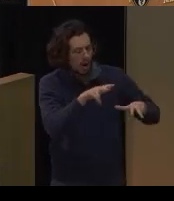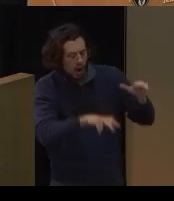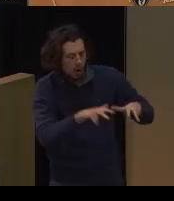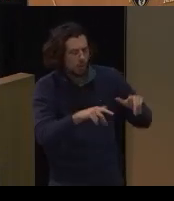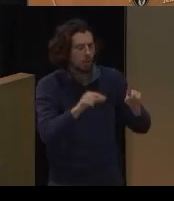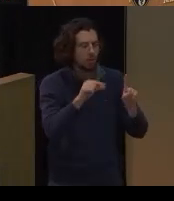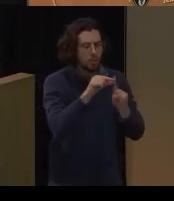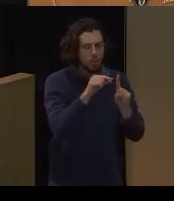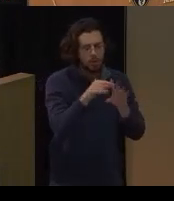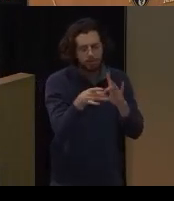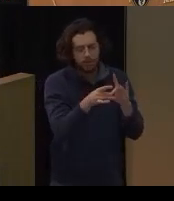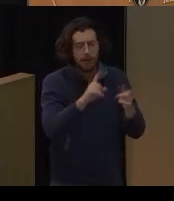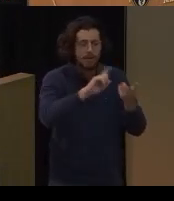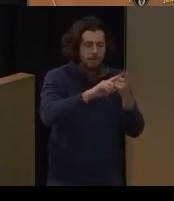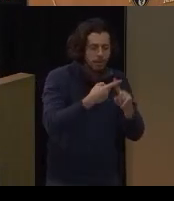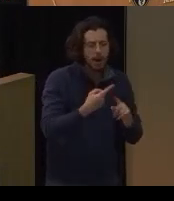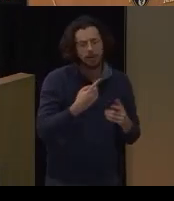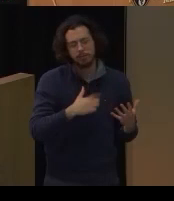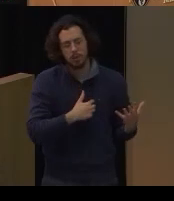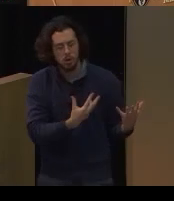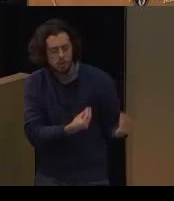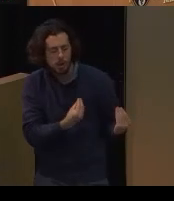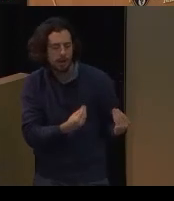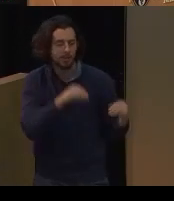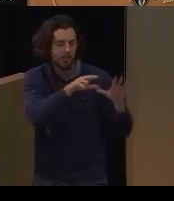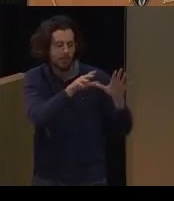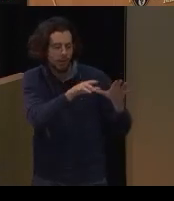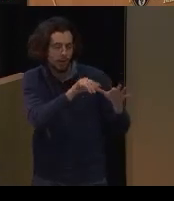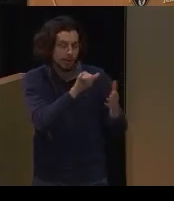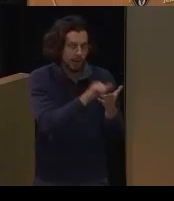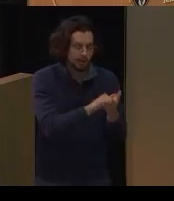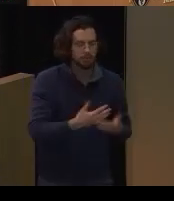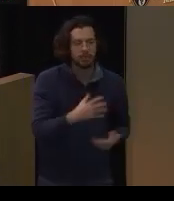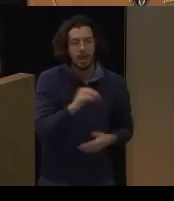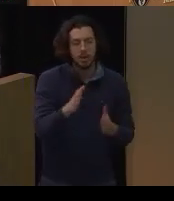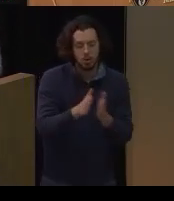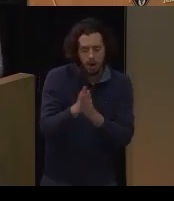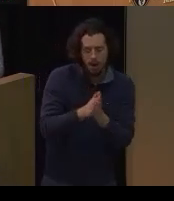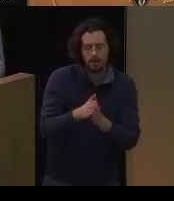words things like friend compassion flirting and drives things like success uh bullying and benefit